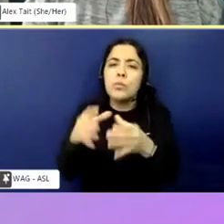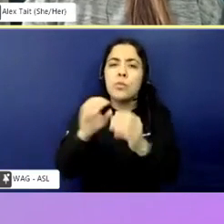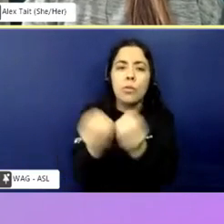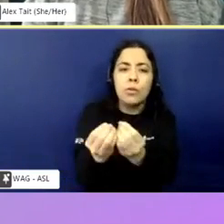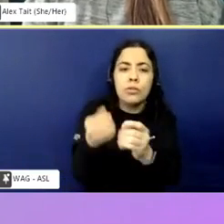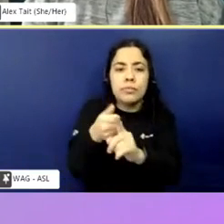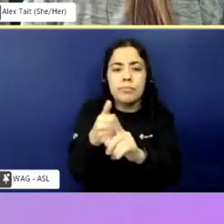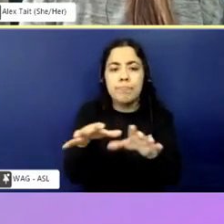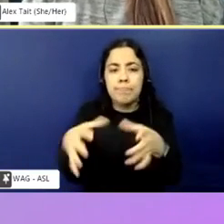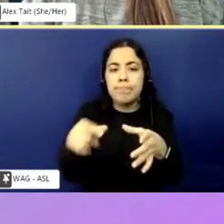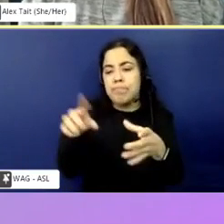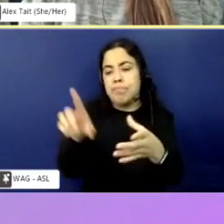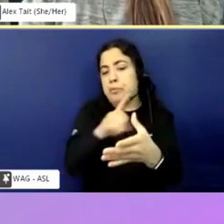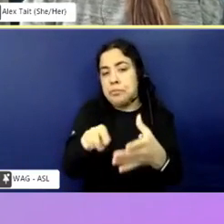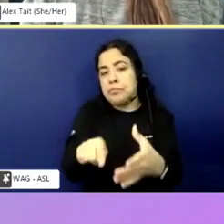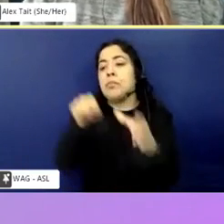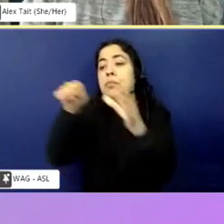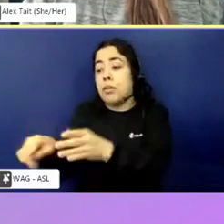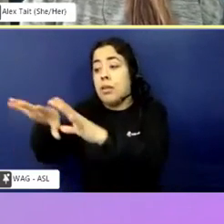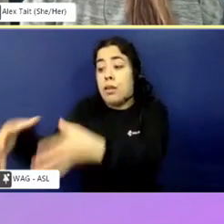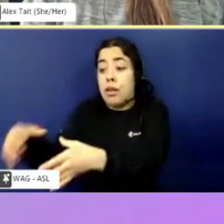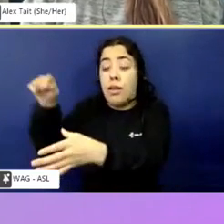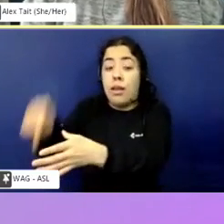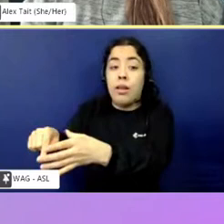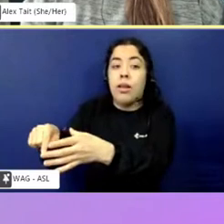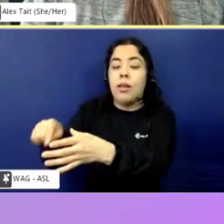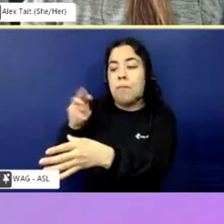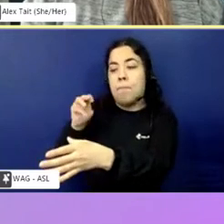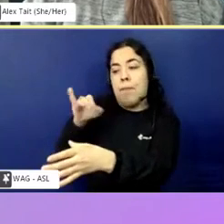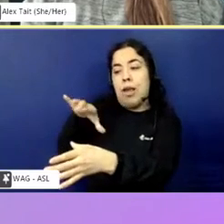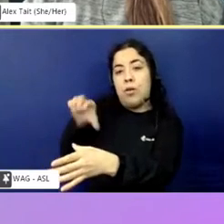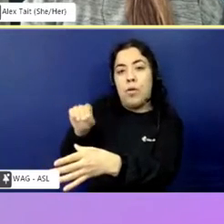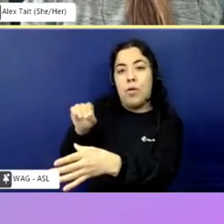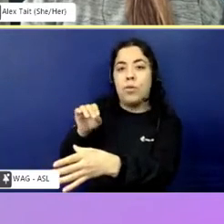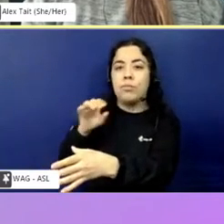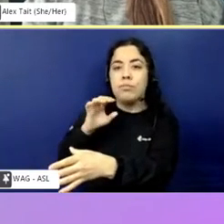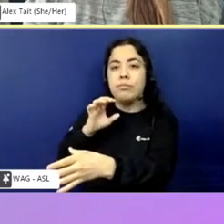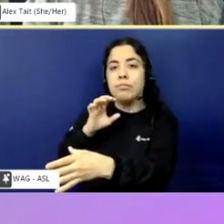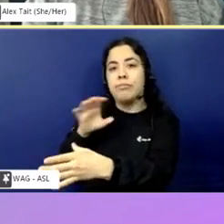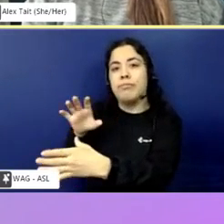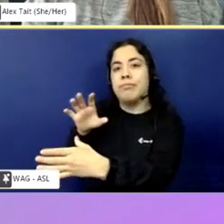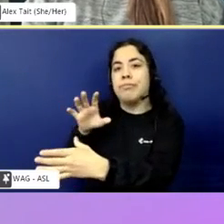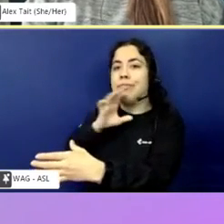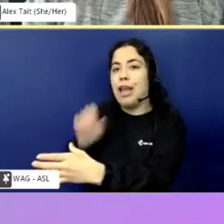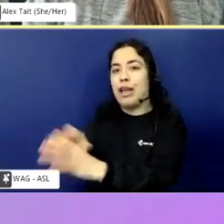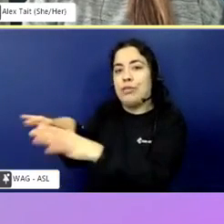cultural values policy. Mezzo ageism is about groups and organizations. And micro ageism which is about the